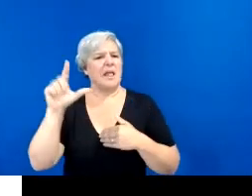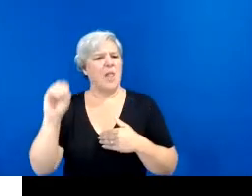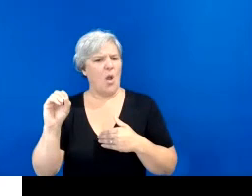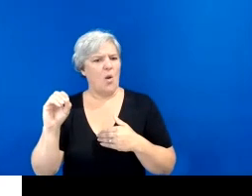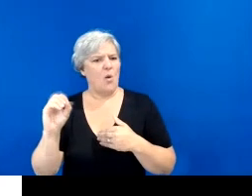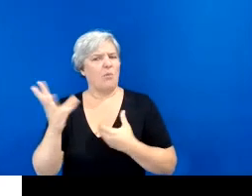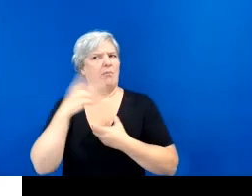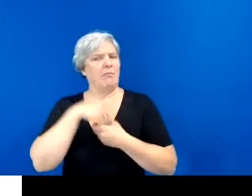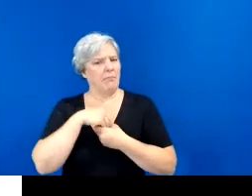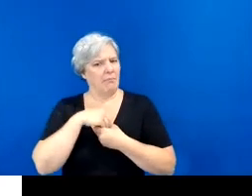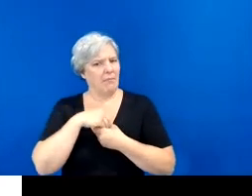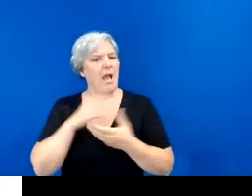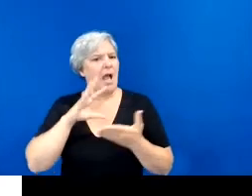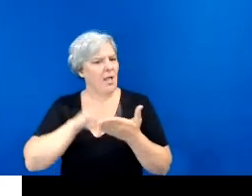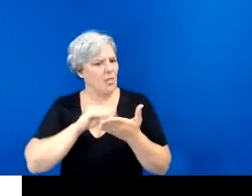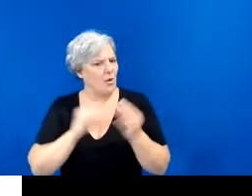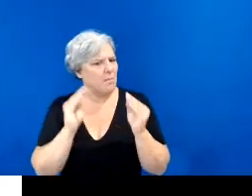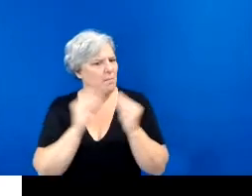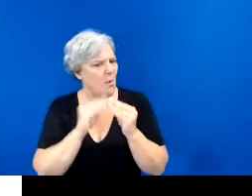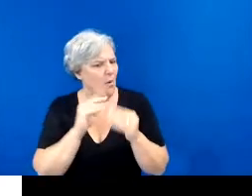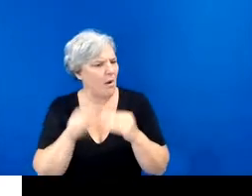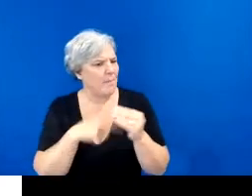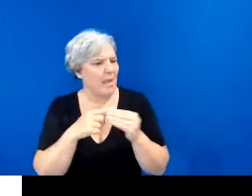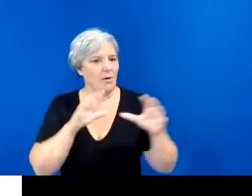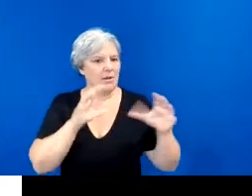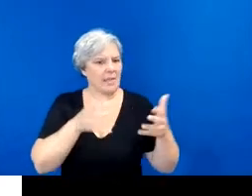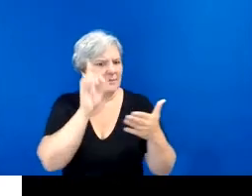and I learned about backwards course design,